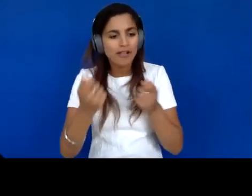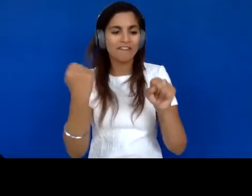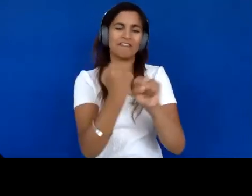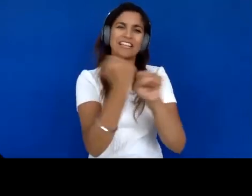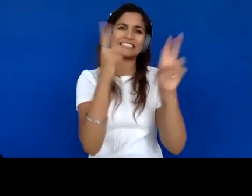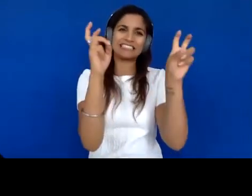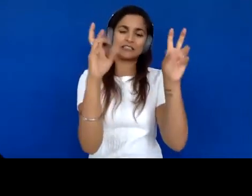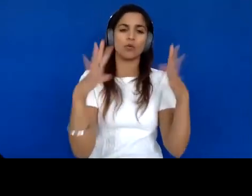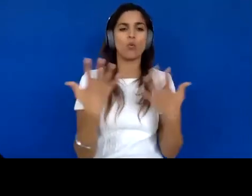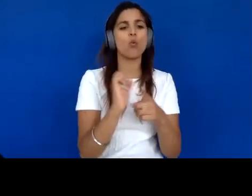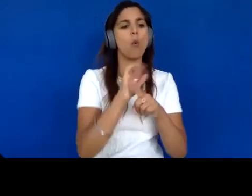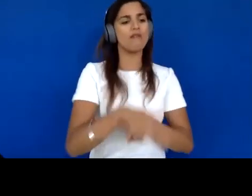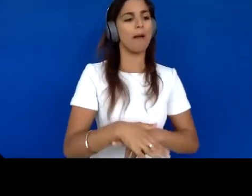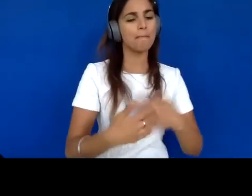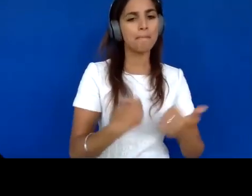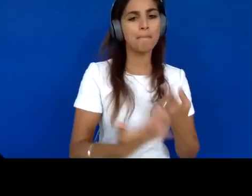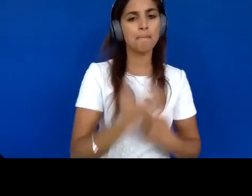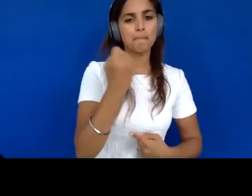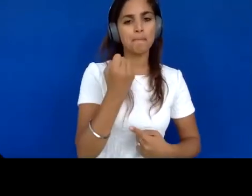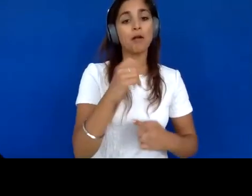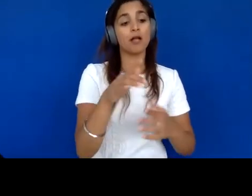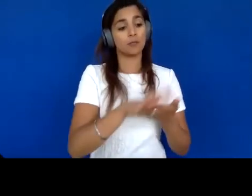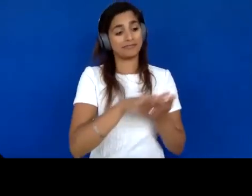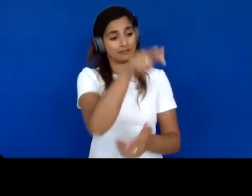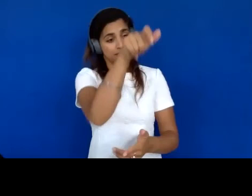order for the disabled individual to be accepted within and given access to